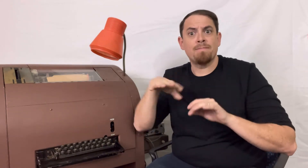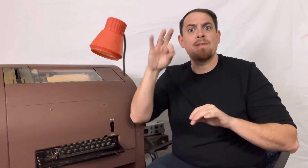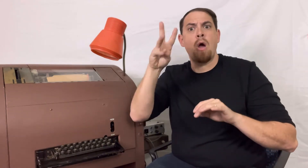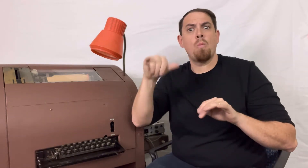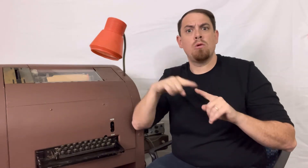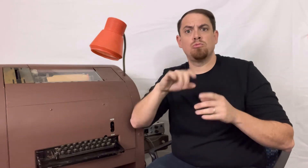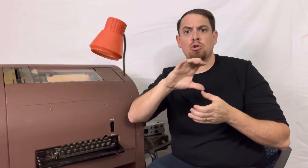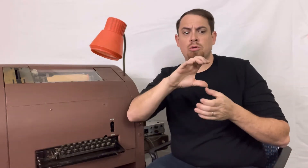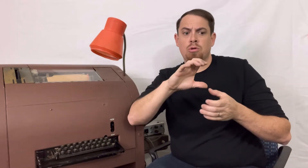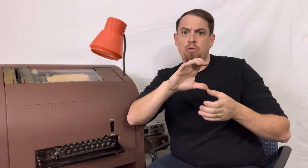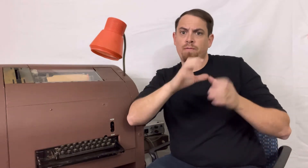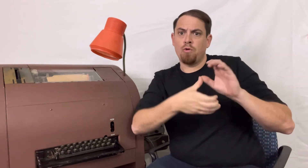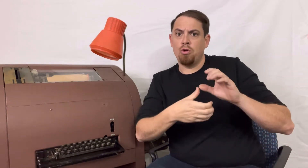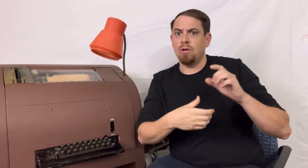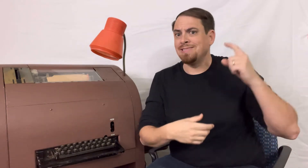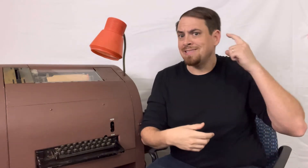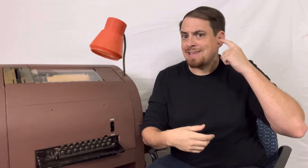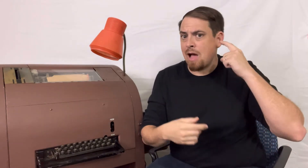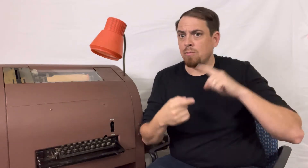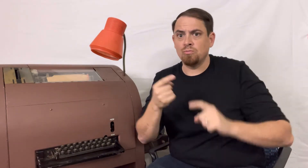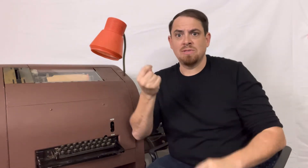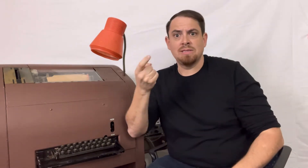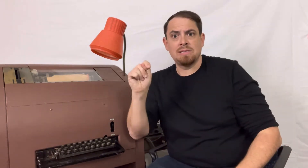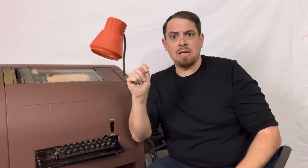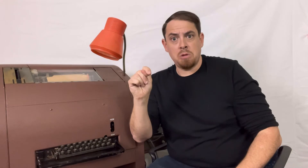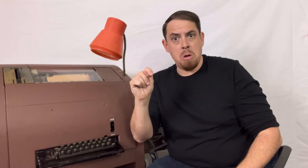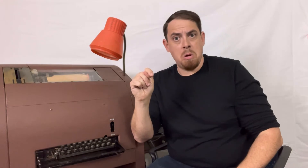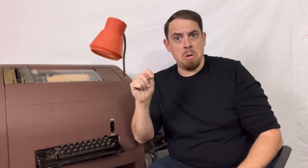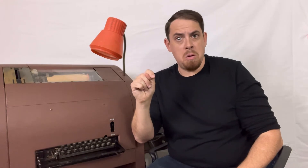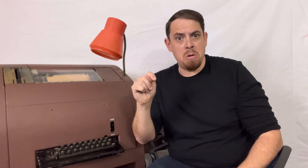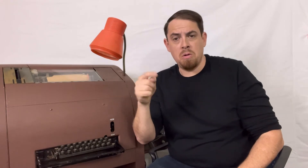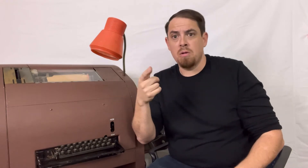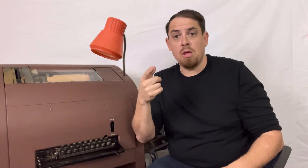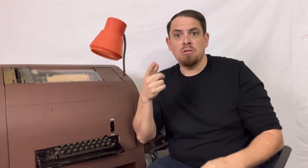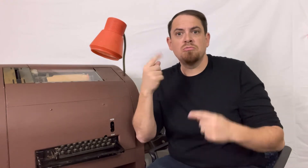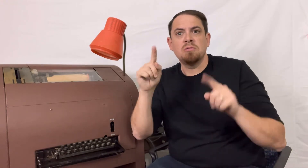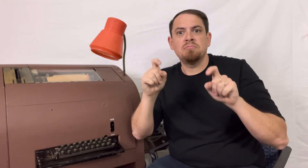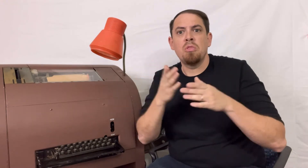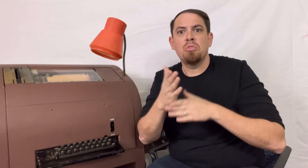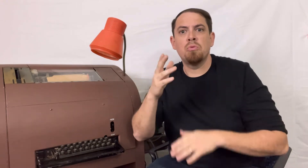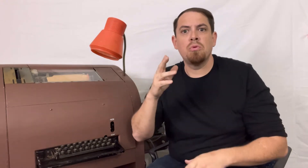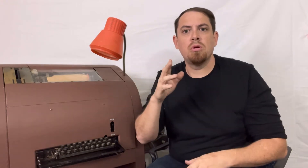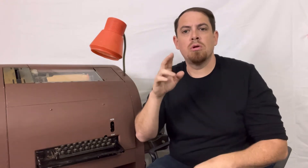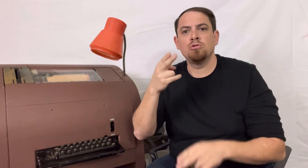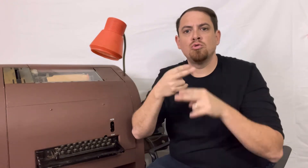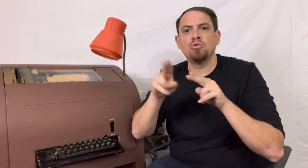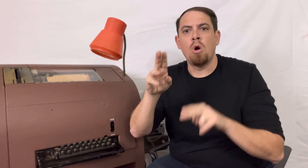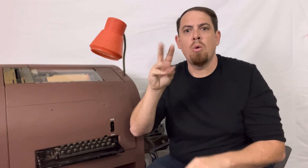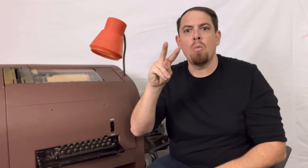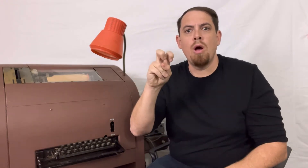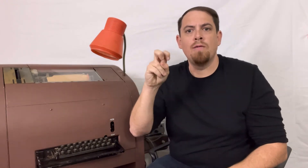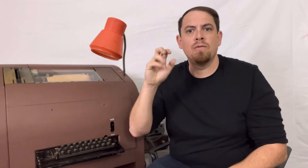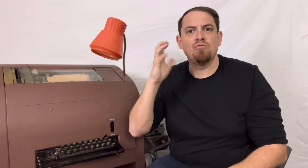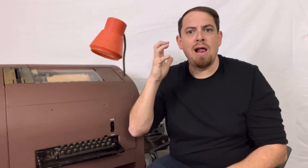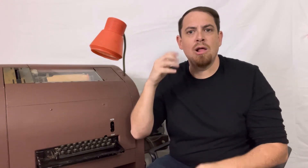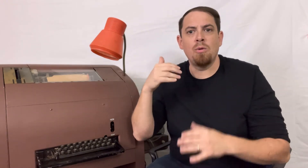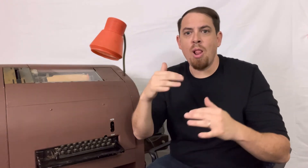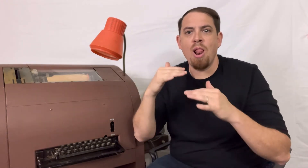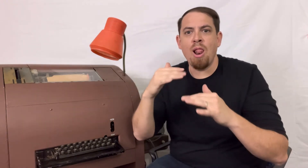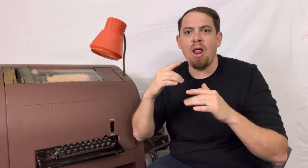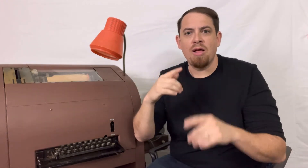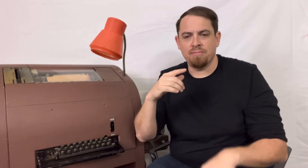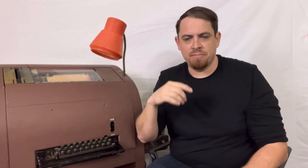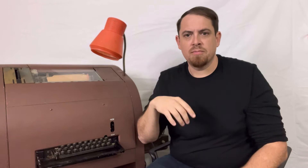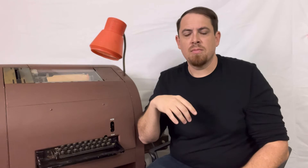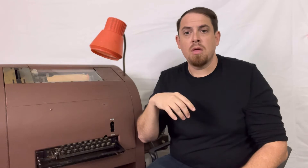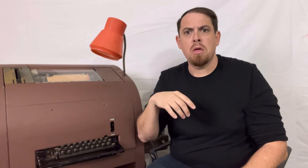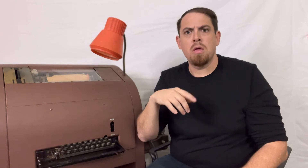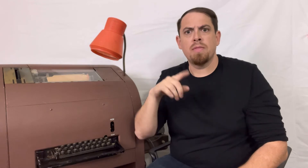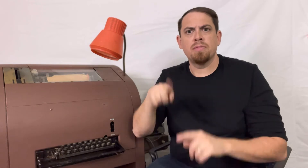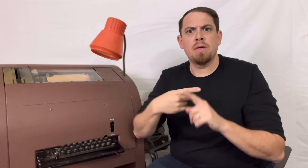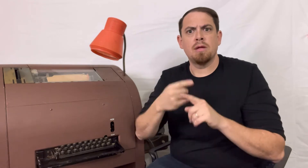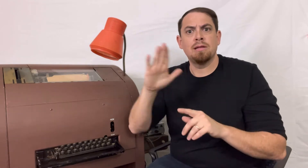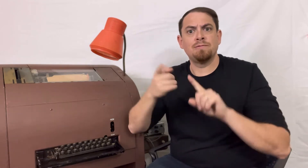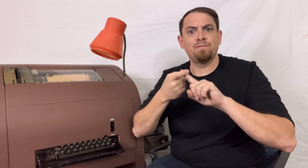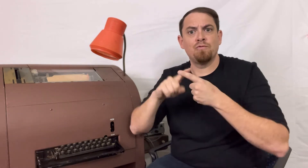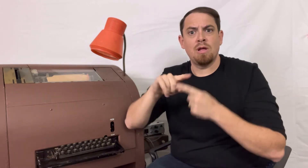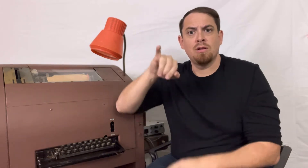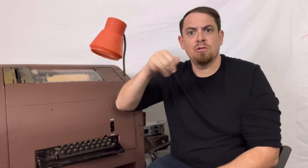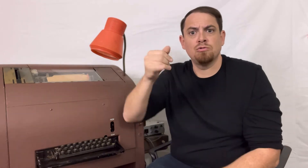found a way to convert sound into text. He tested this via shortwave radio signals for a while.